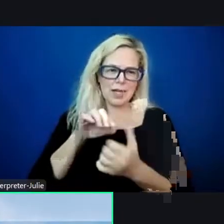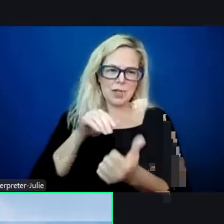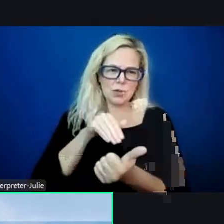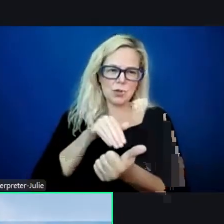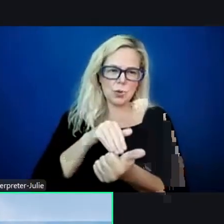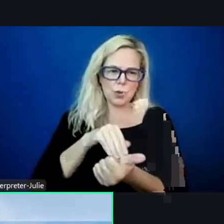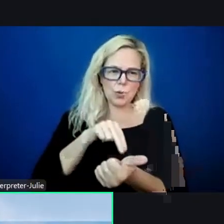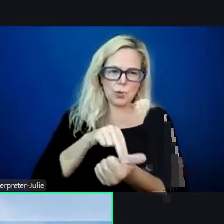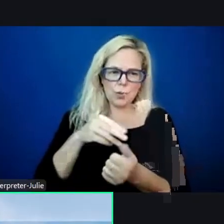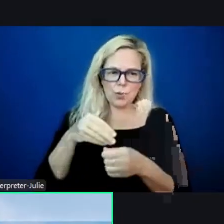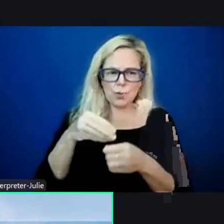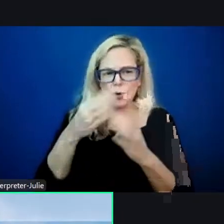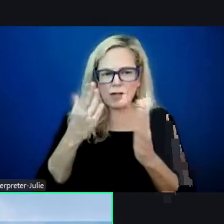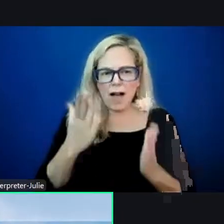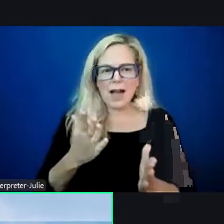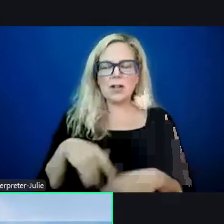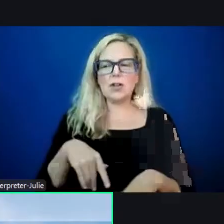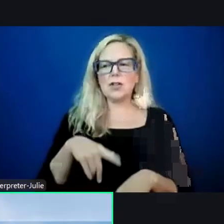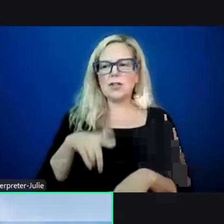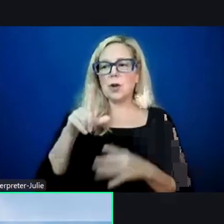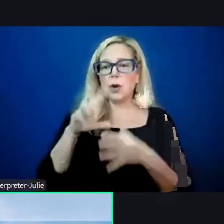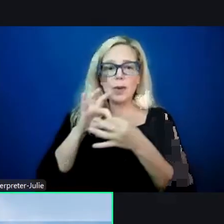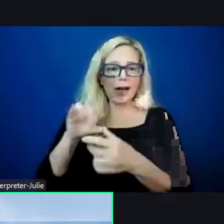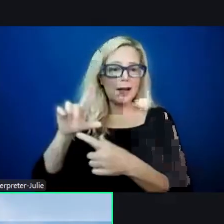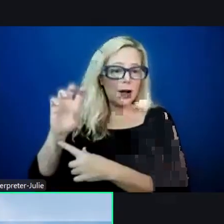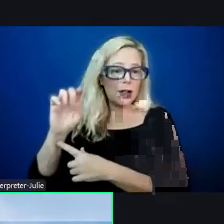LGBTQ health about disability and ways that we might,